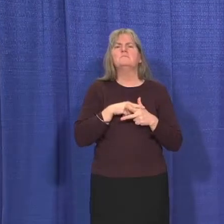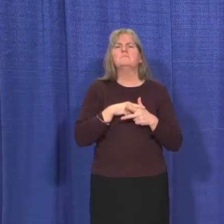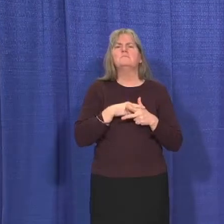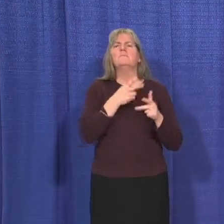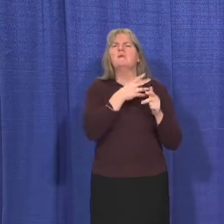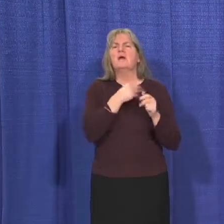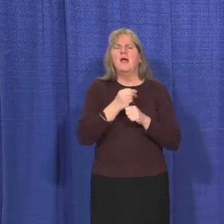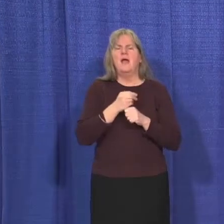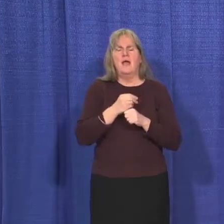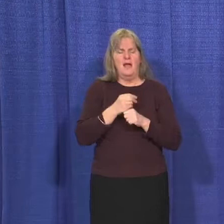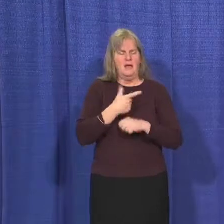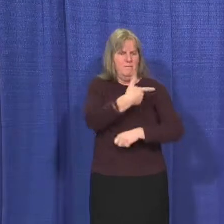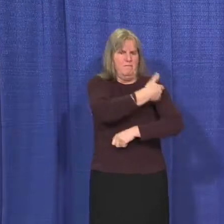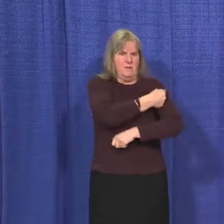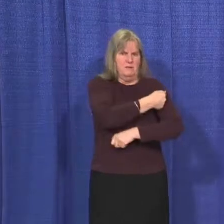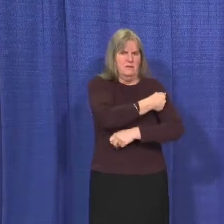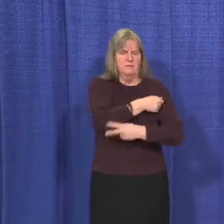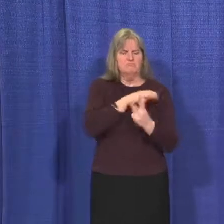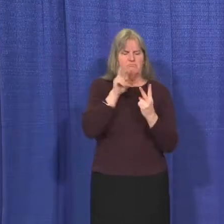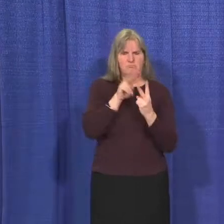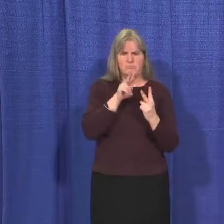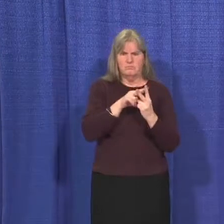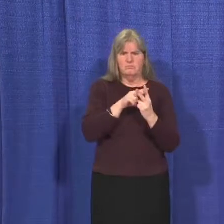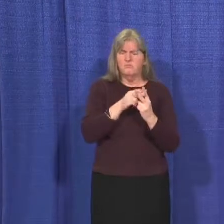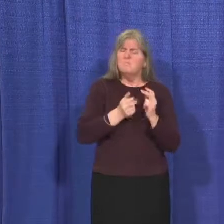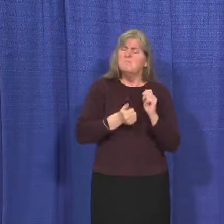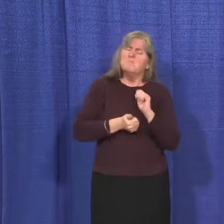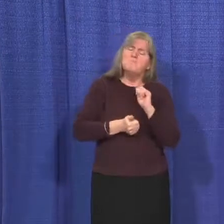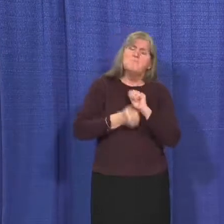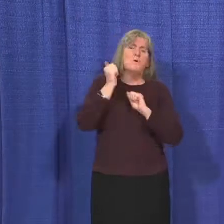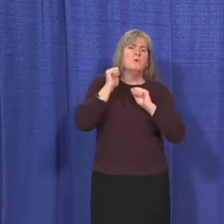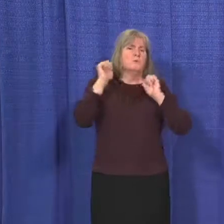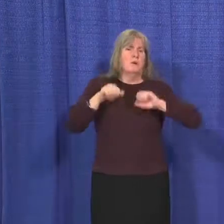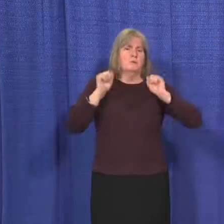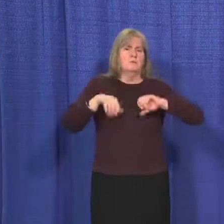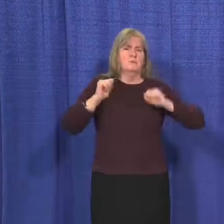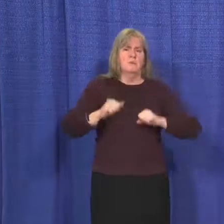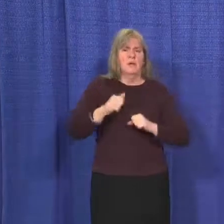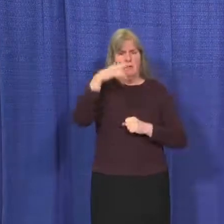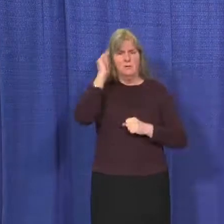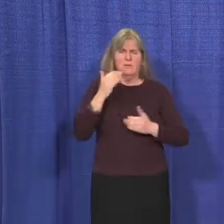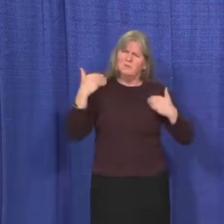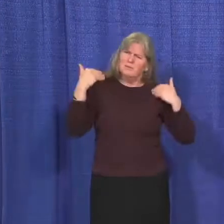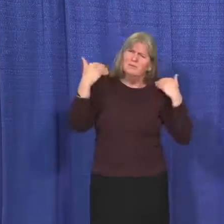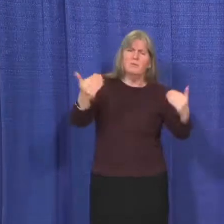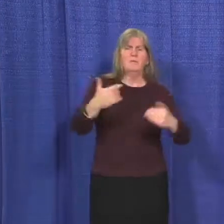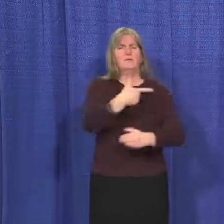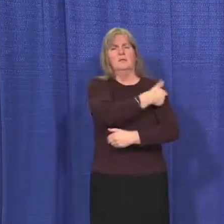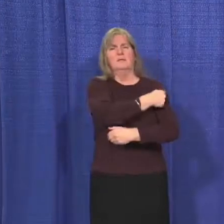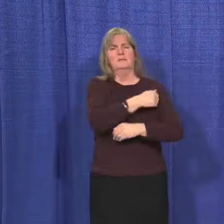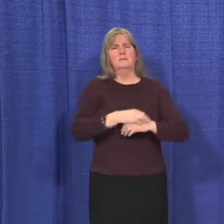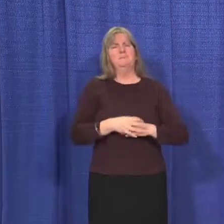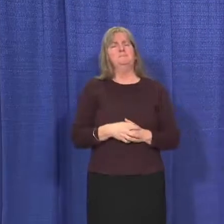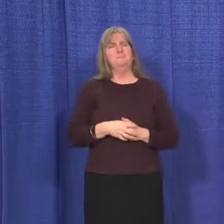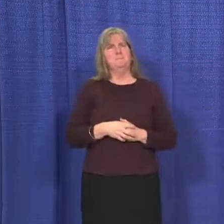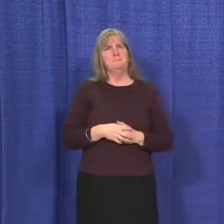now and increasing our protection our vaccination -- through vaccinating as many